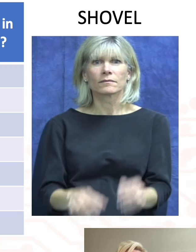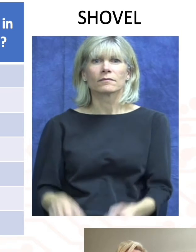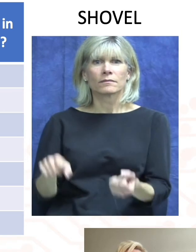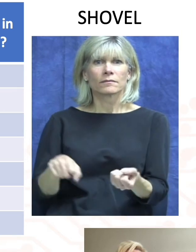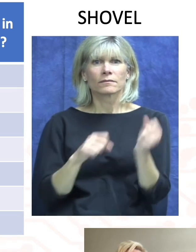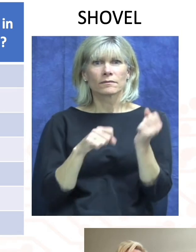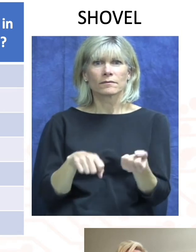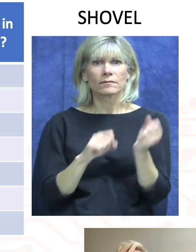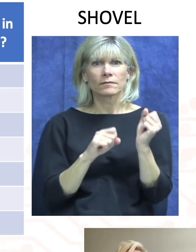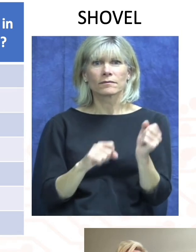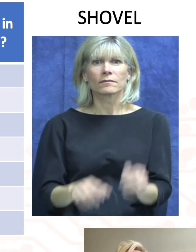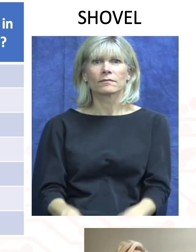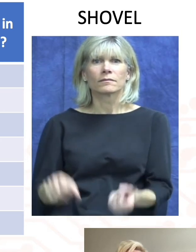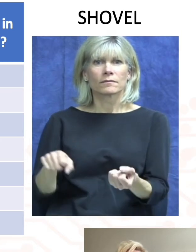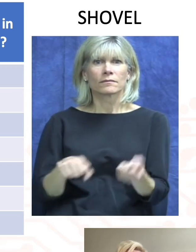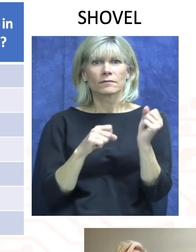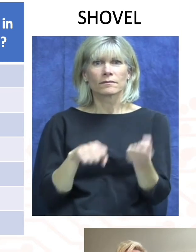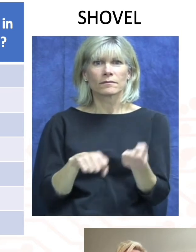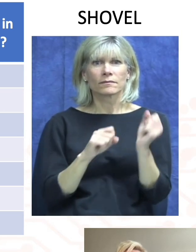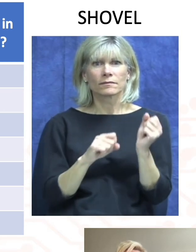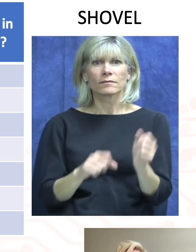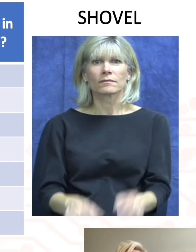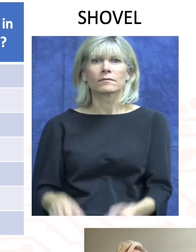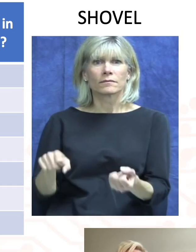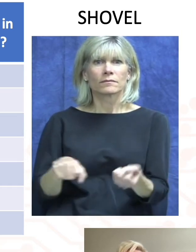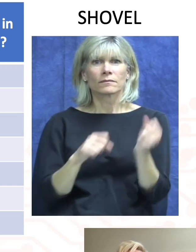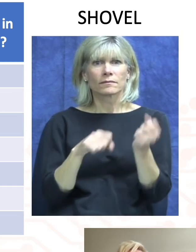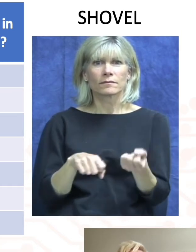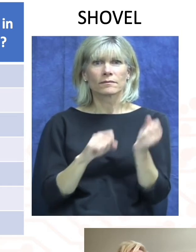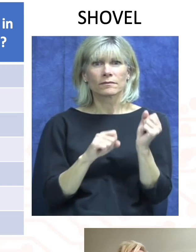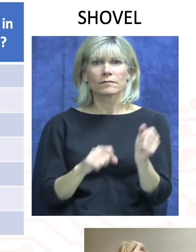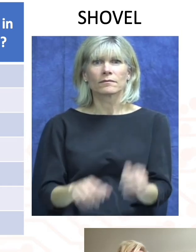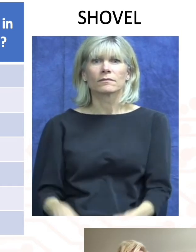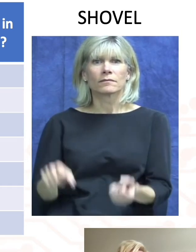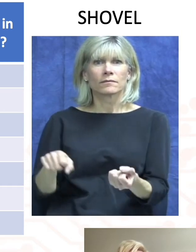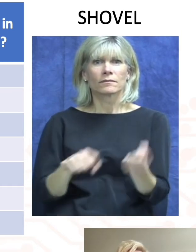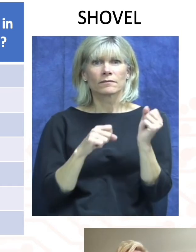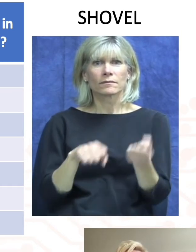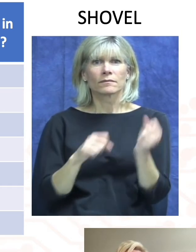provided by English speakers that are sorted here in order of their production frequency,